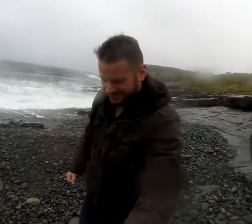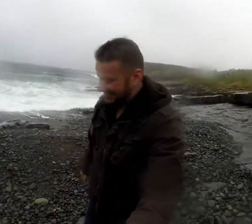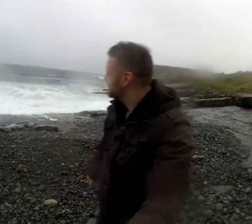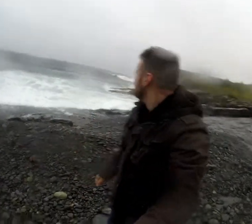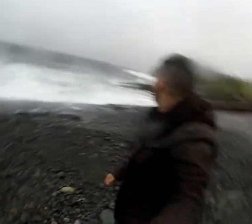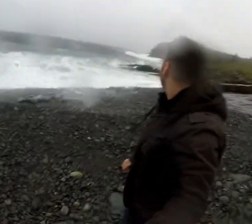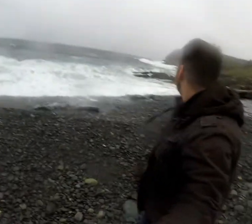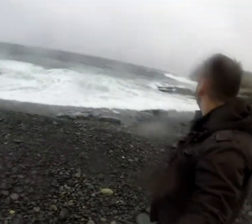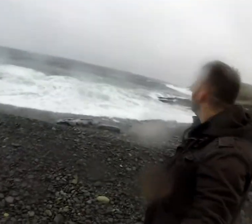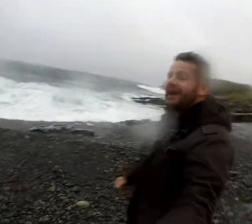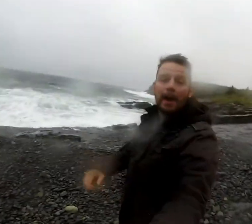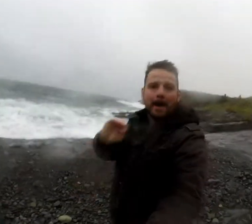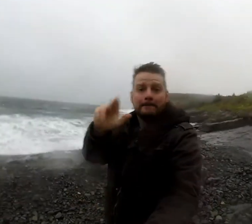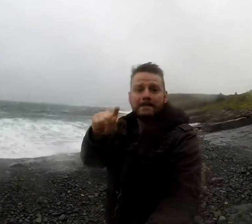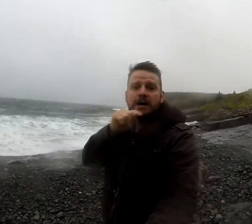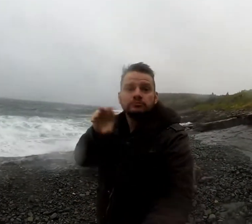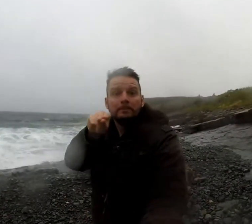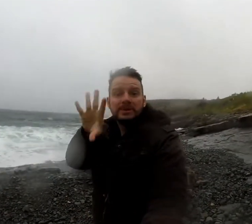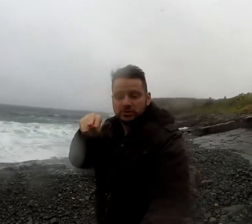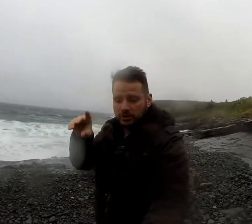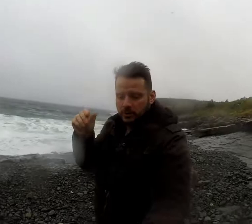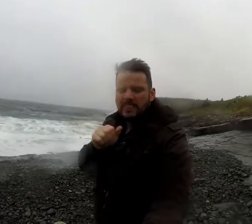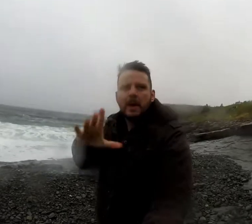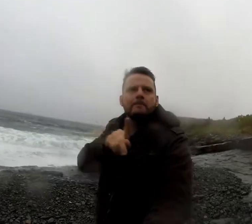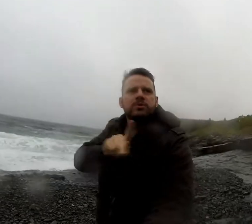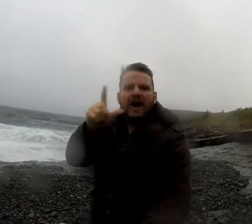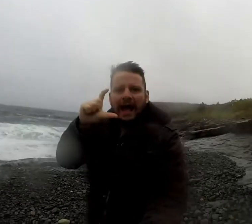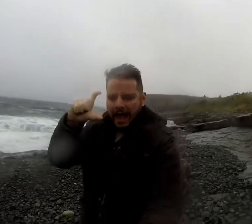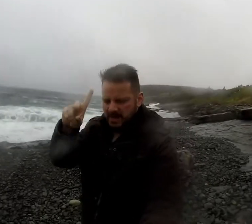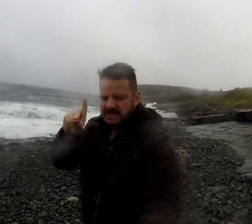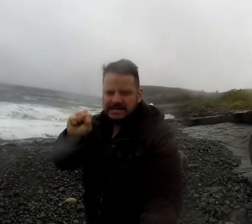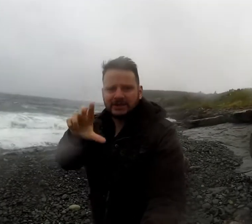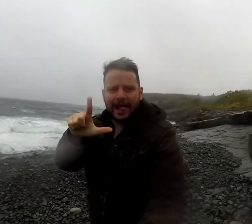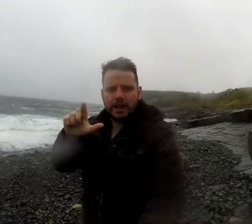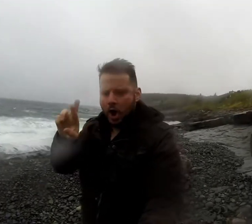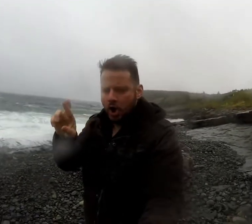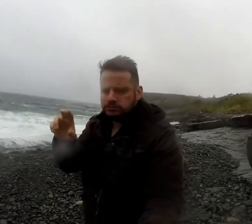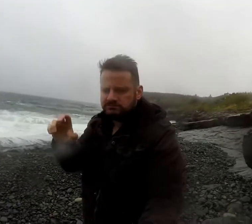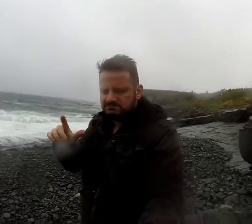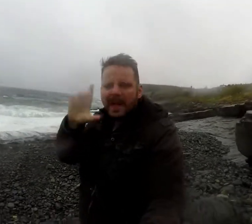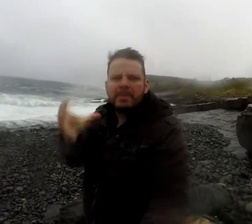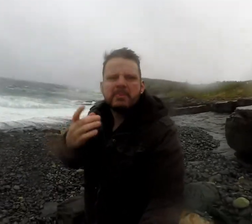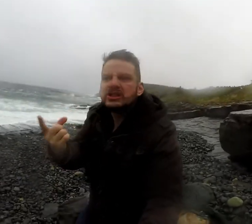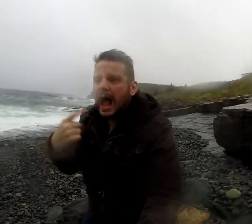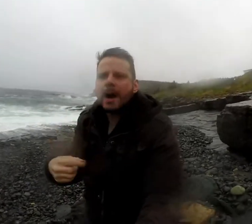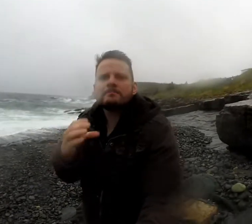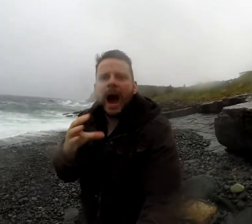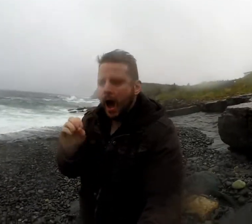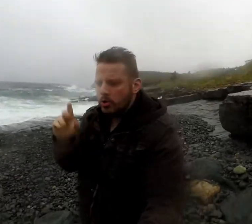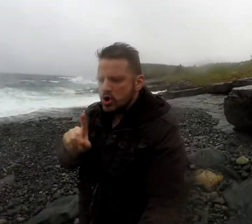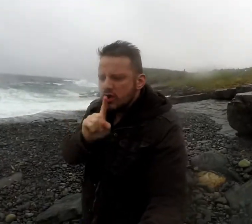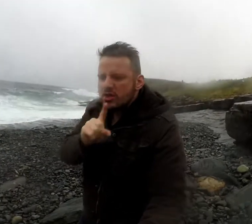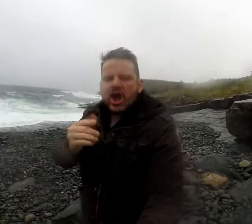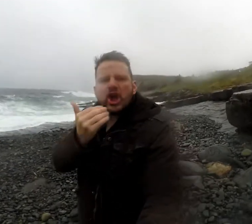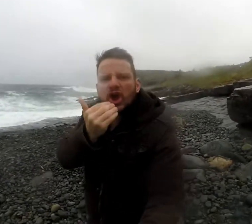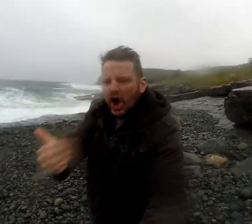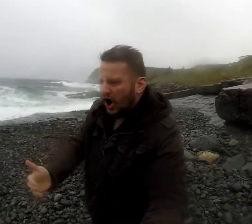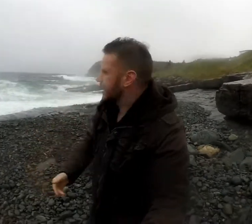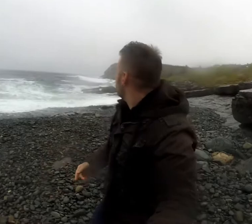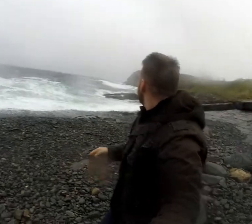Matt is taking pictures with his professional camera, a DSLR. The pictures are coming out really, really good!